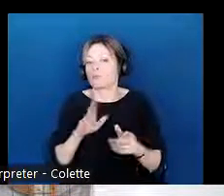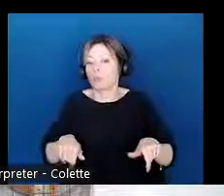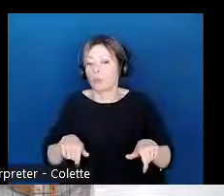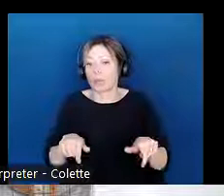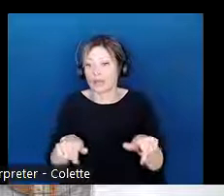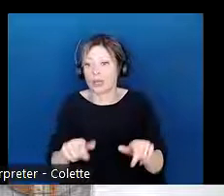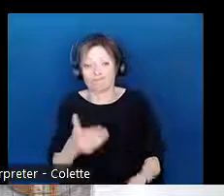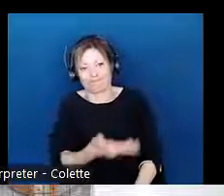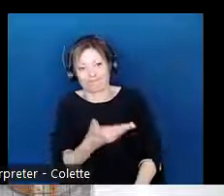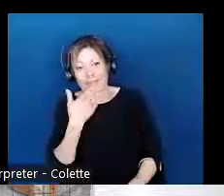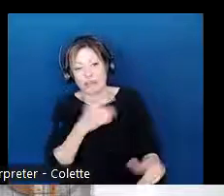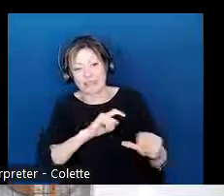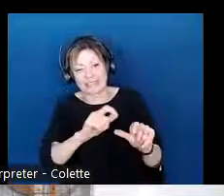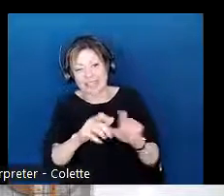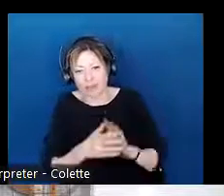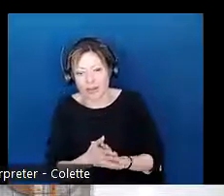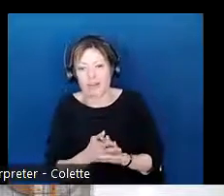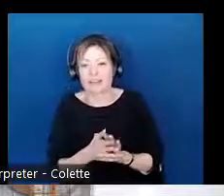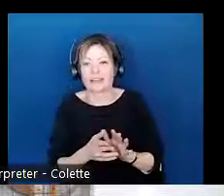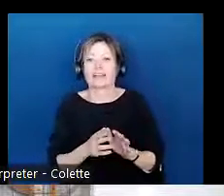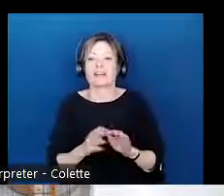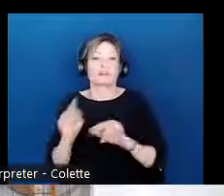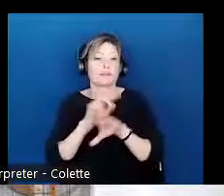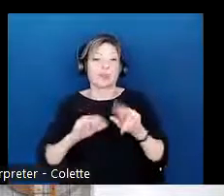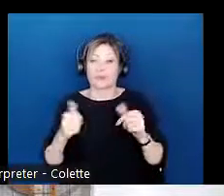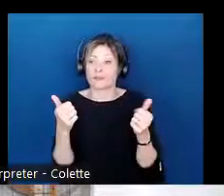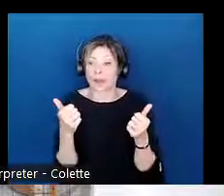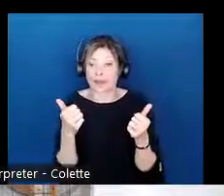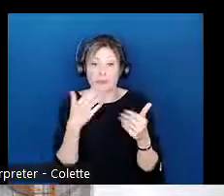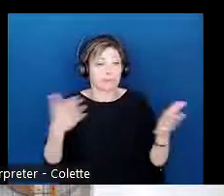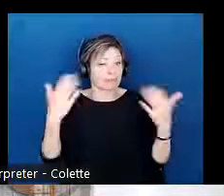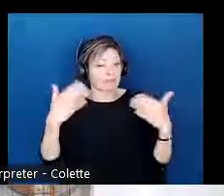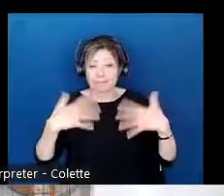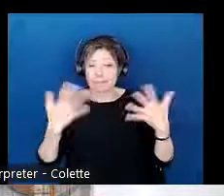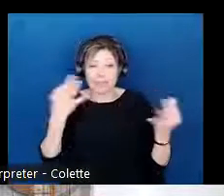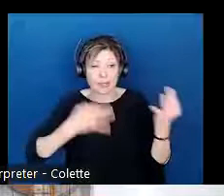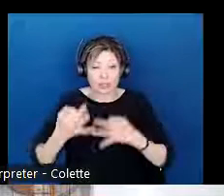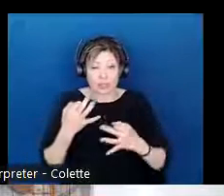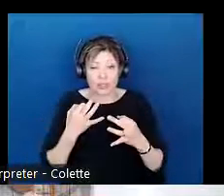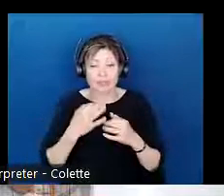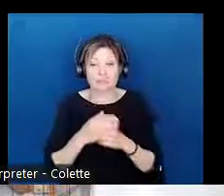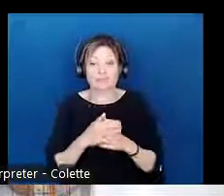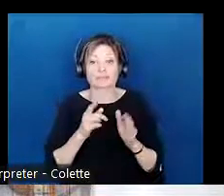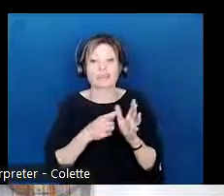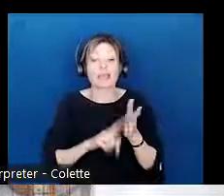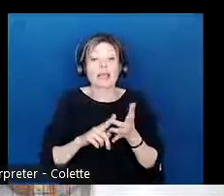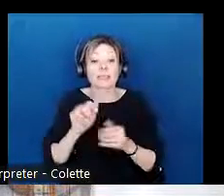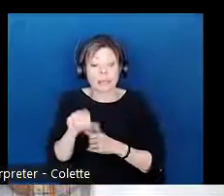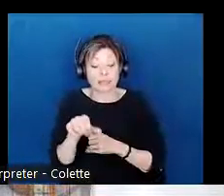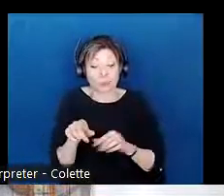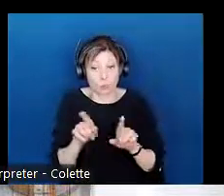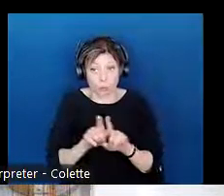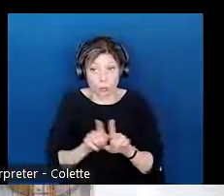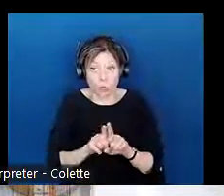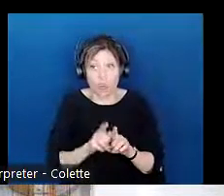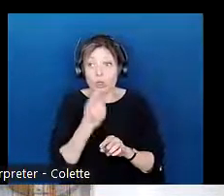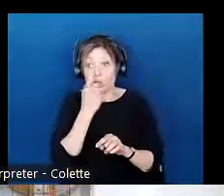carrying on um yeah and also um like I say you could combine it with a visit to the Rural Life